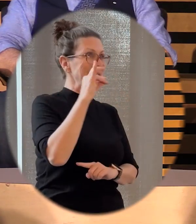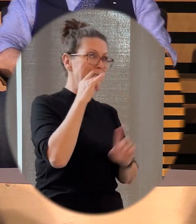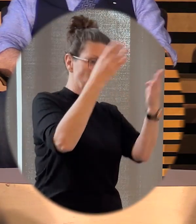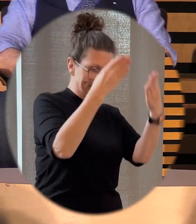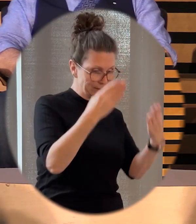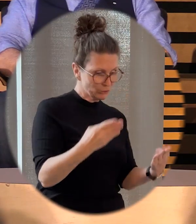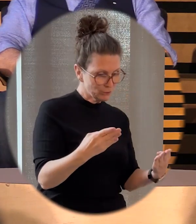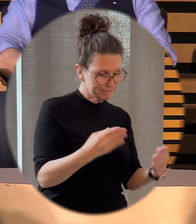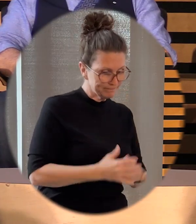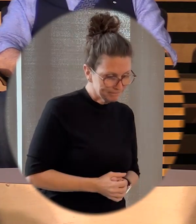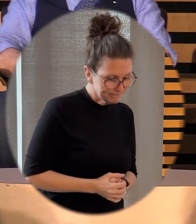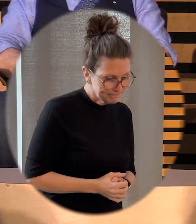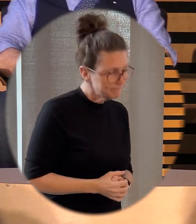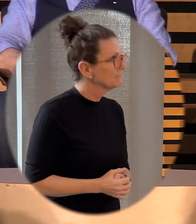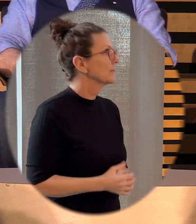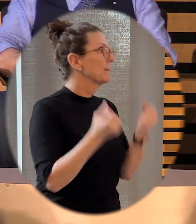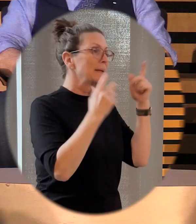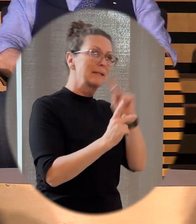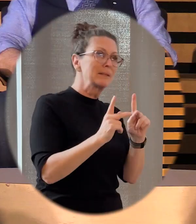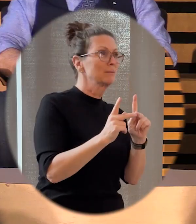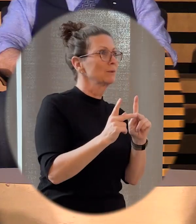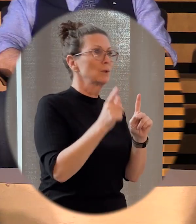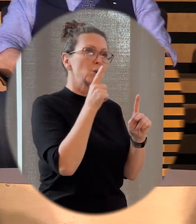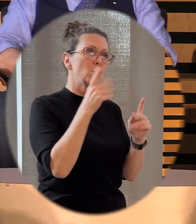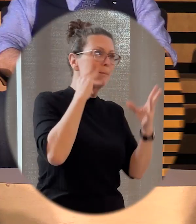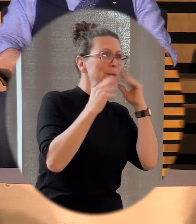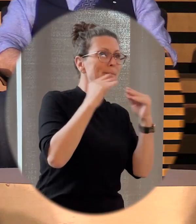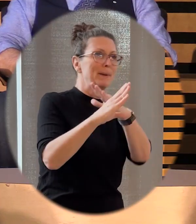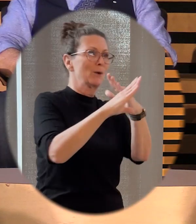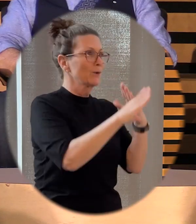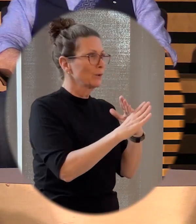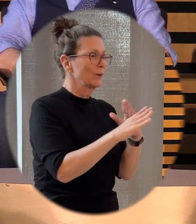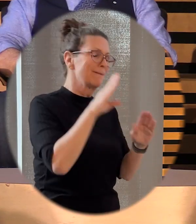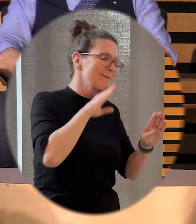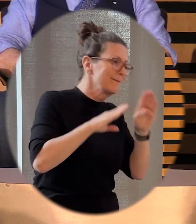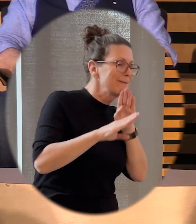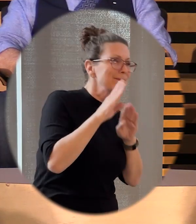that continue to leave many peoples and family in frustration, isolation and desperation with too